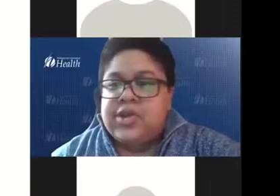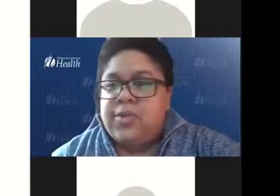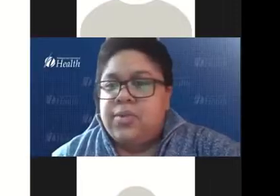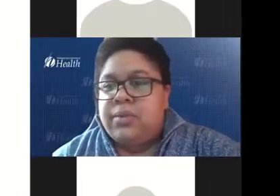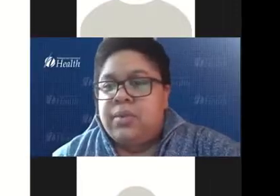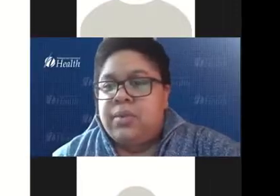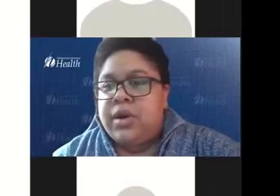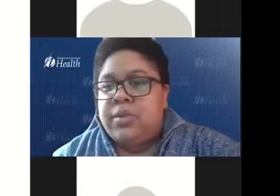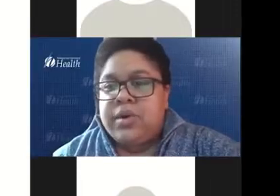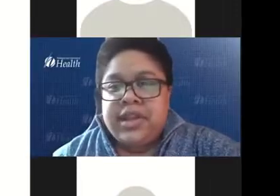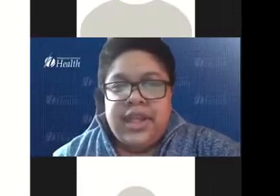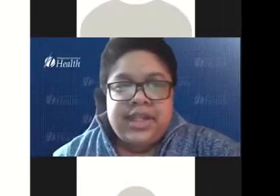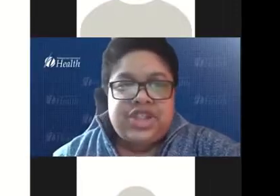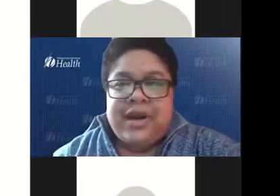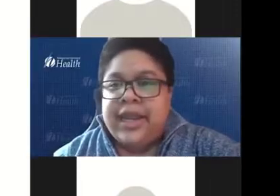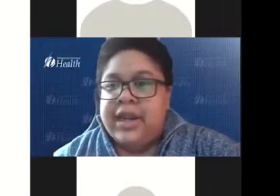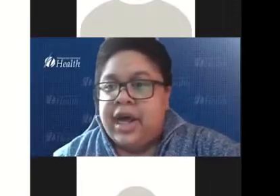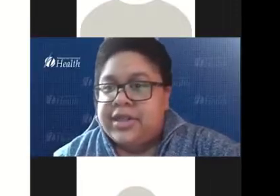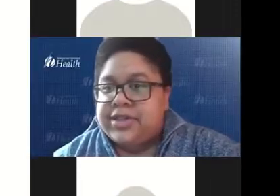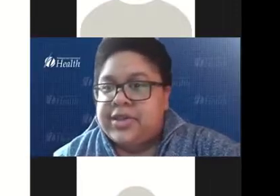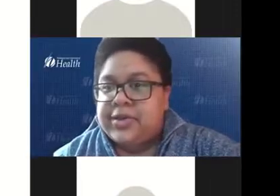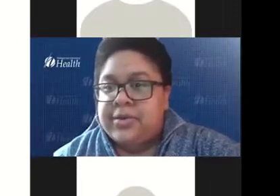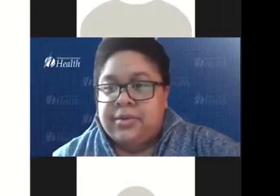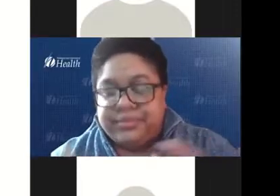So we're really trying not to.